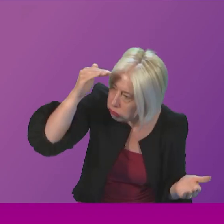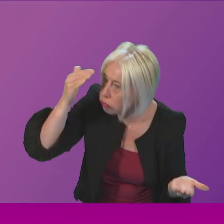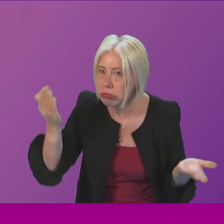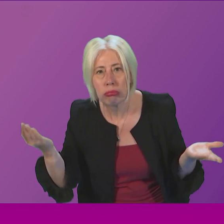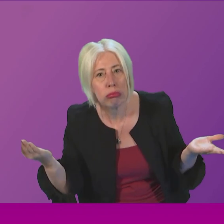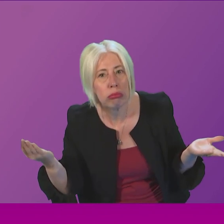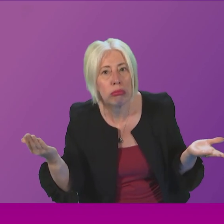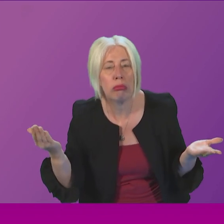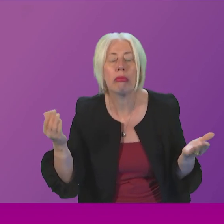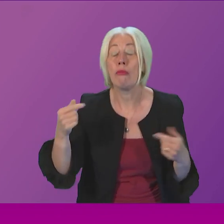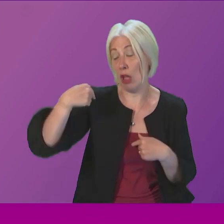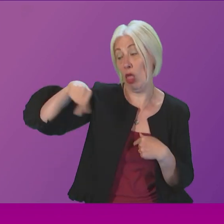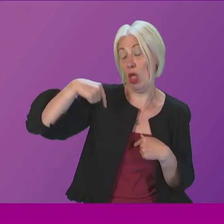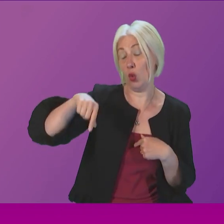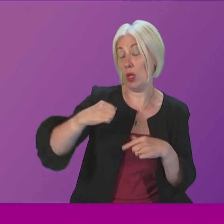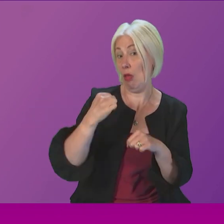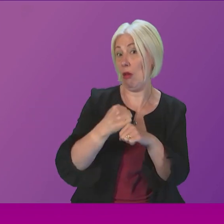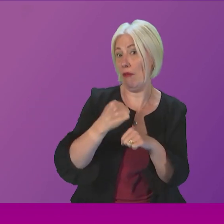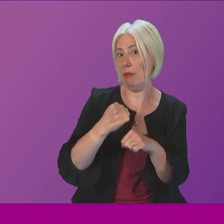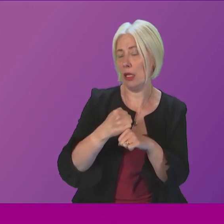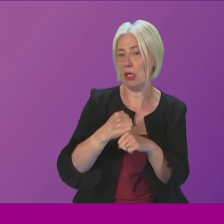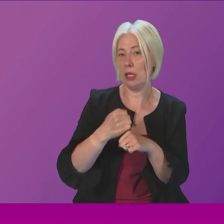This week, Humza Yousaf’s Government lodged a question in order to announce the latest